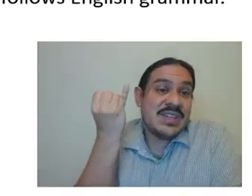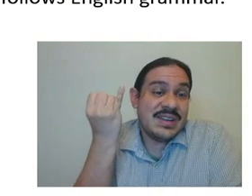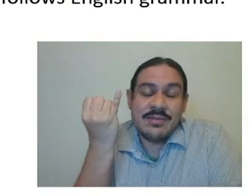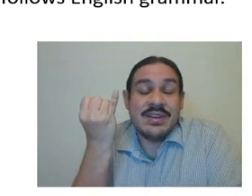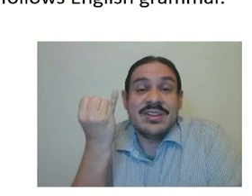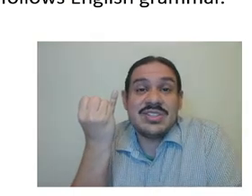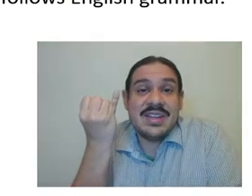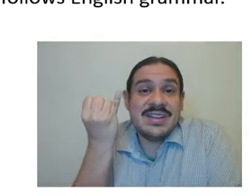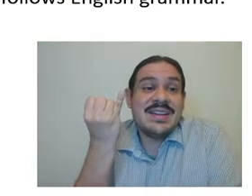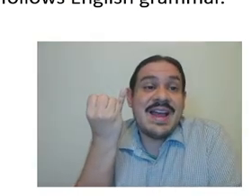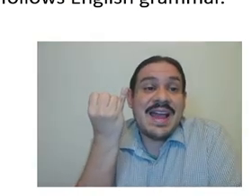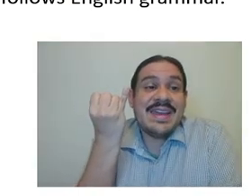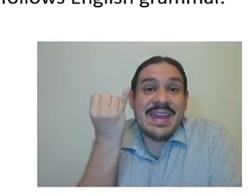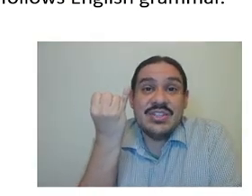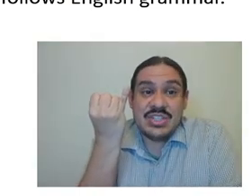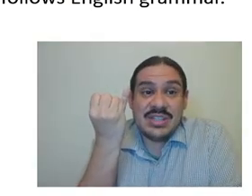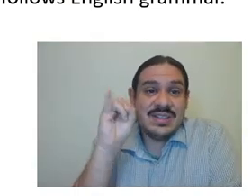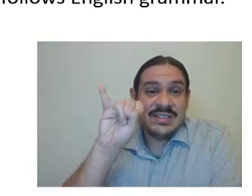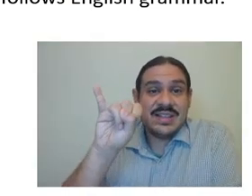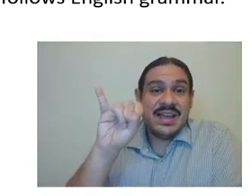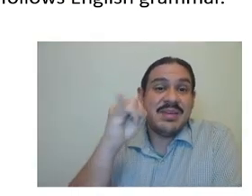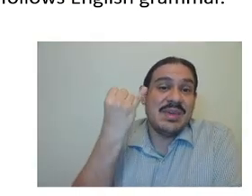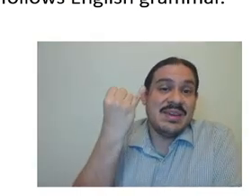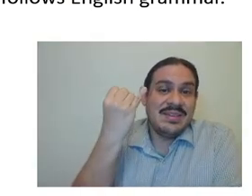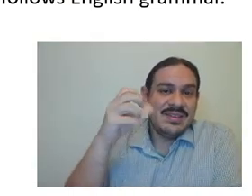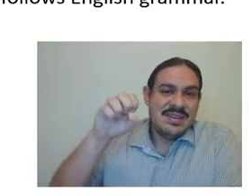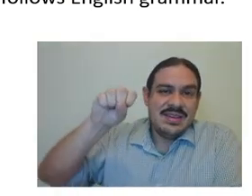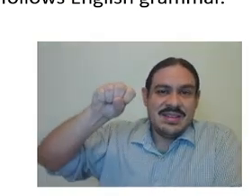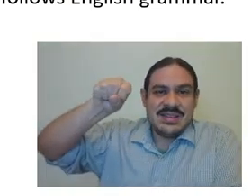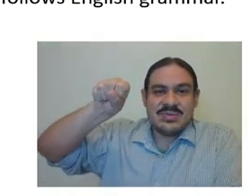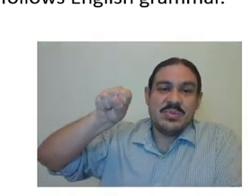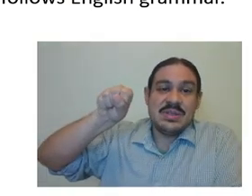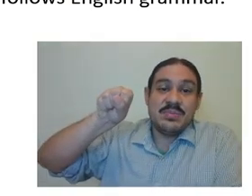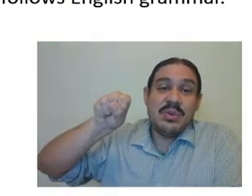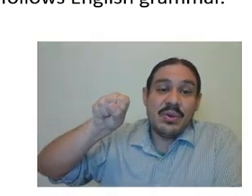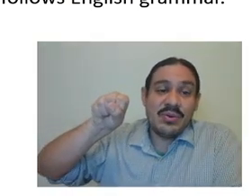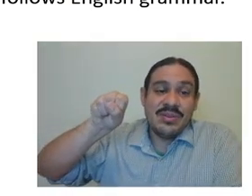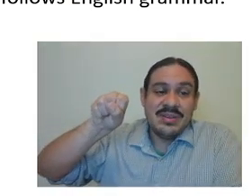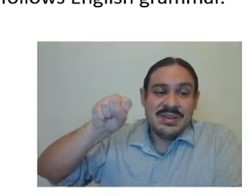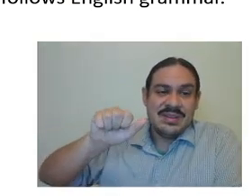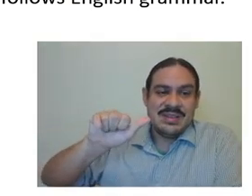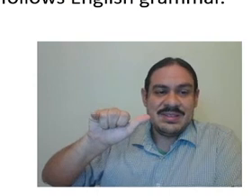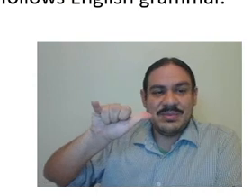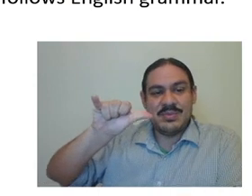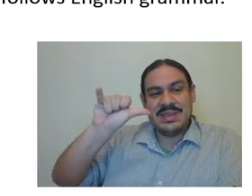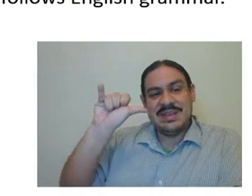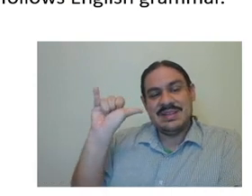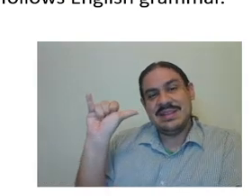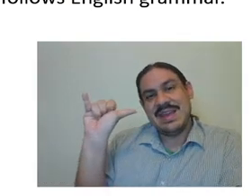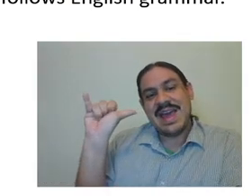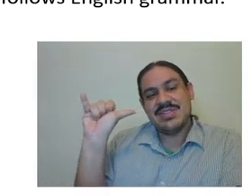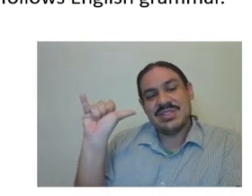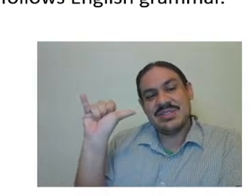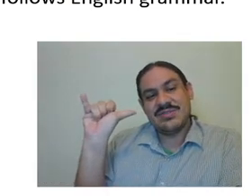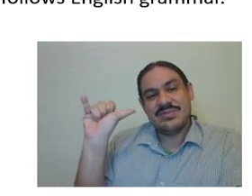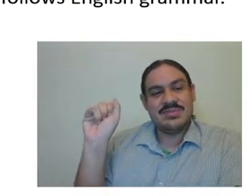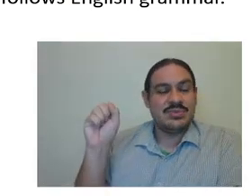you would have "sleep-y" "sunn-y"